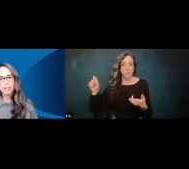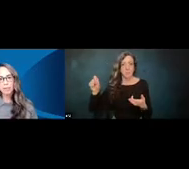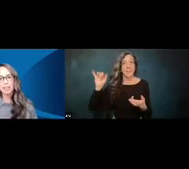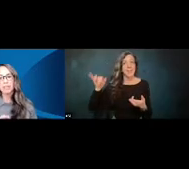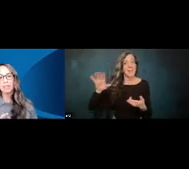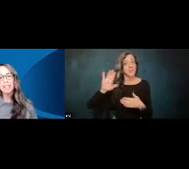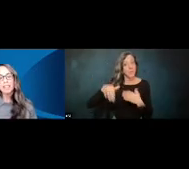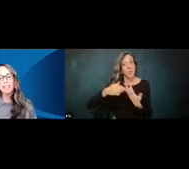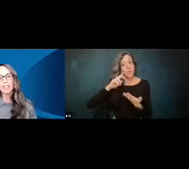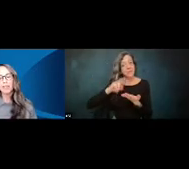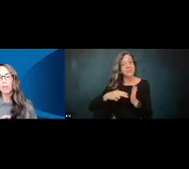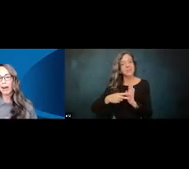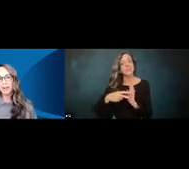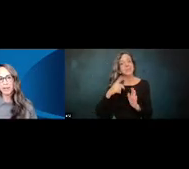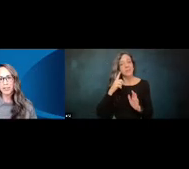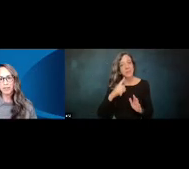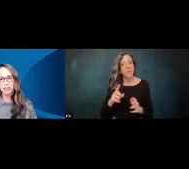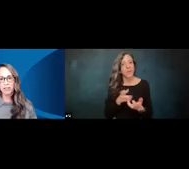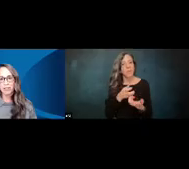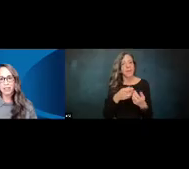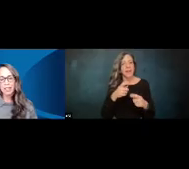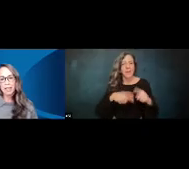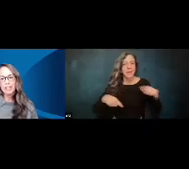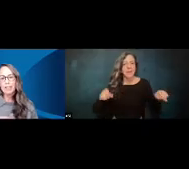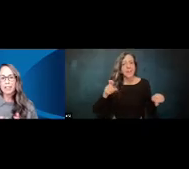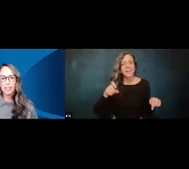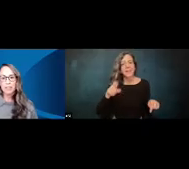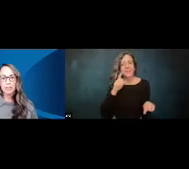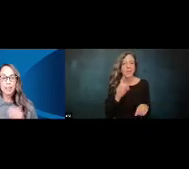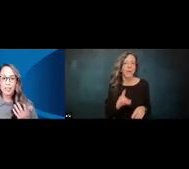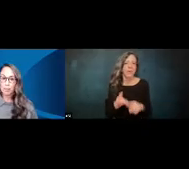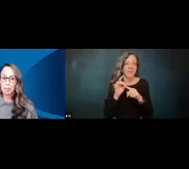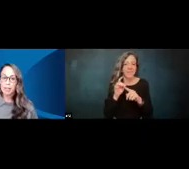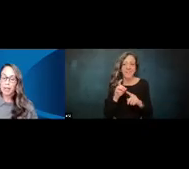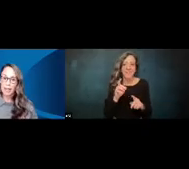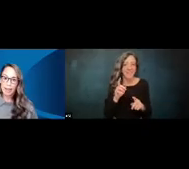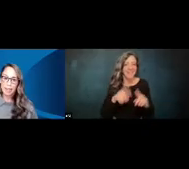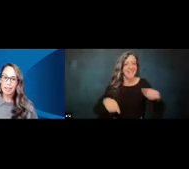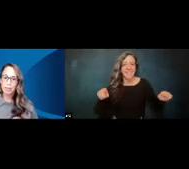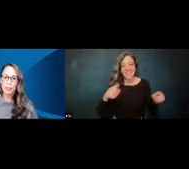designed to meet the unique needs of a wide range of users. These include the SPPI guide